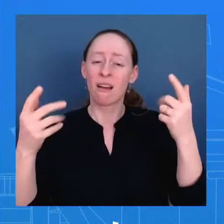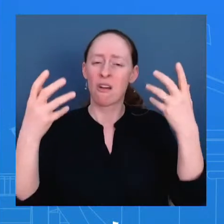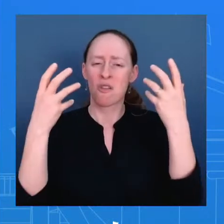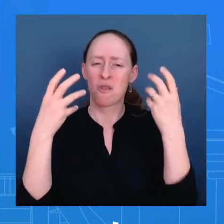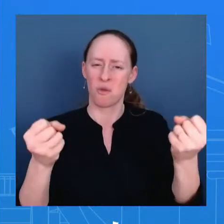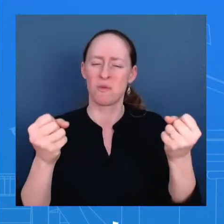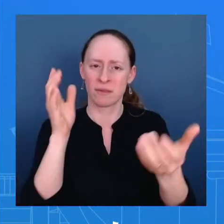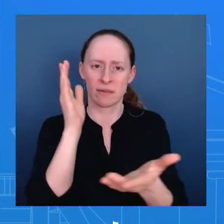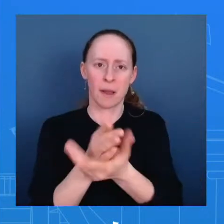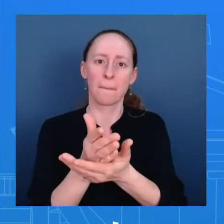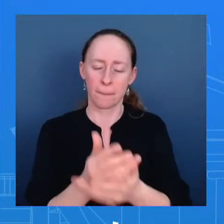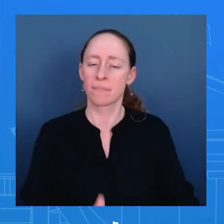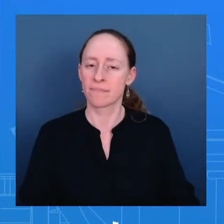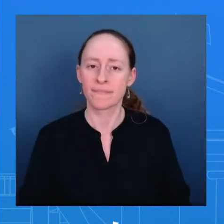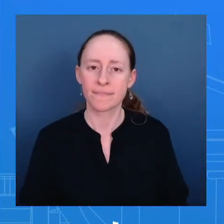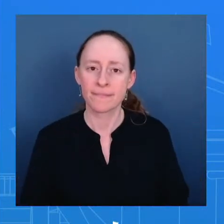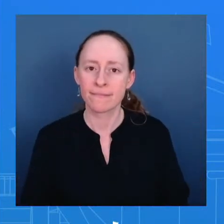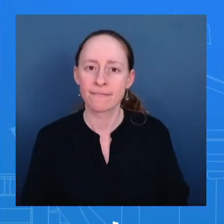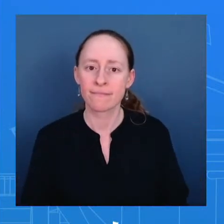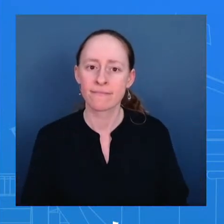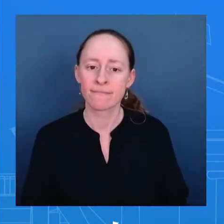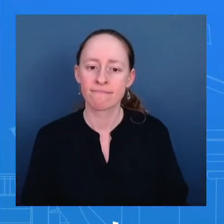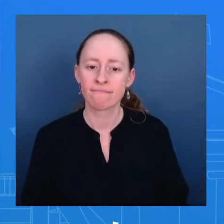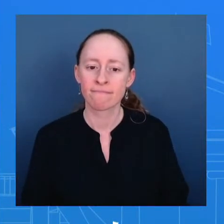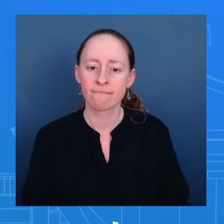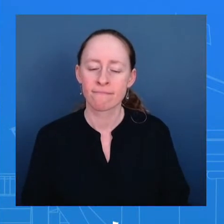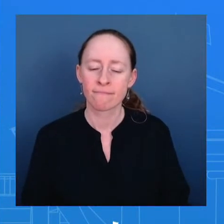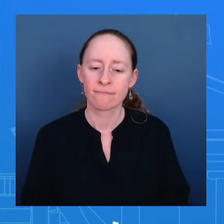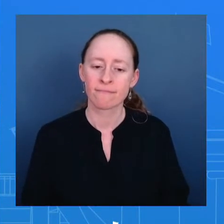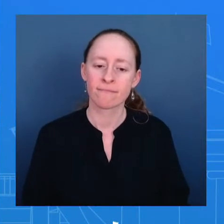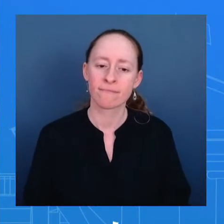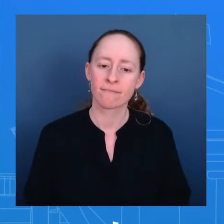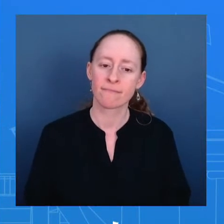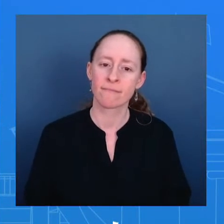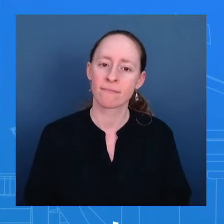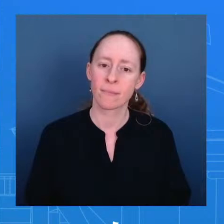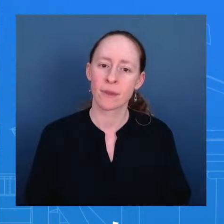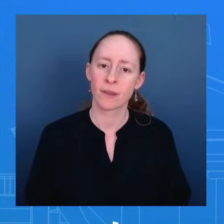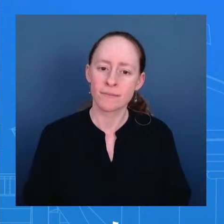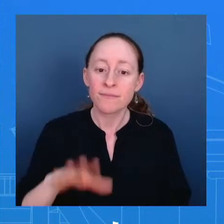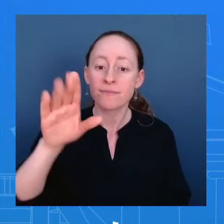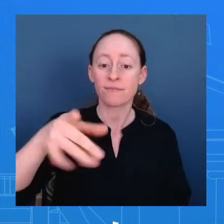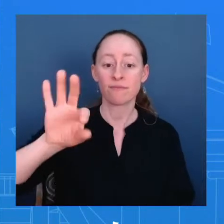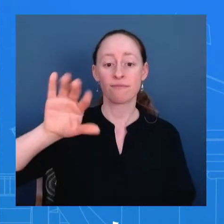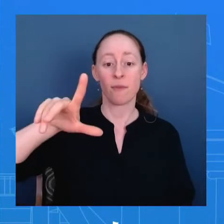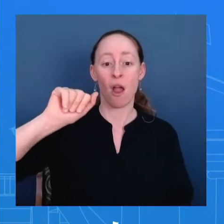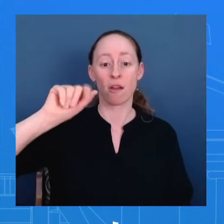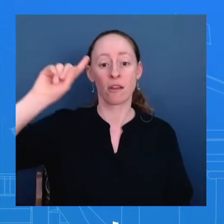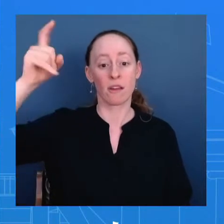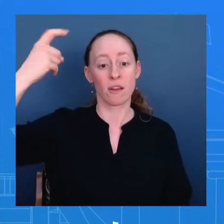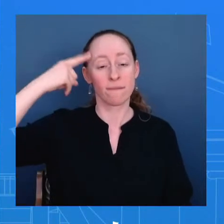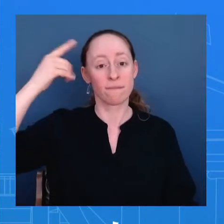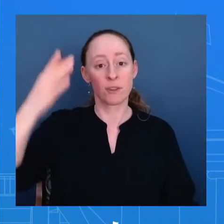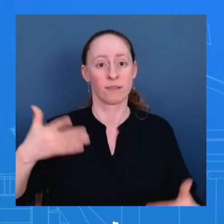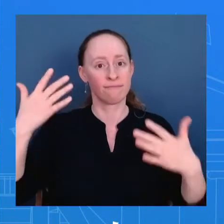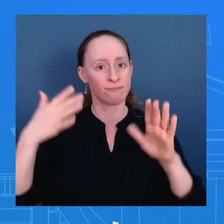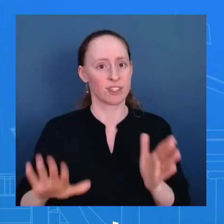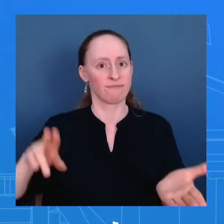The Press: Thanks, Karine. The governor of Florida signed a bill today that effectively erases all references to climate change